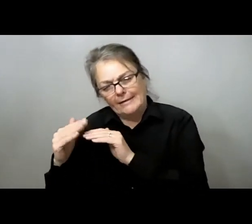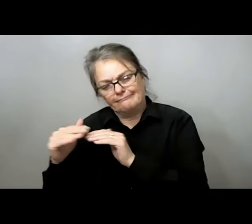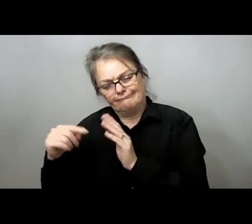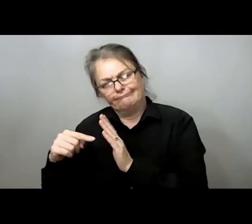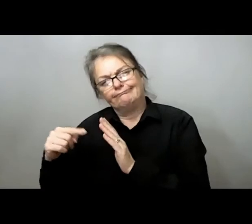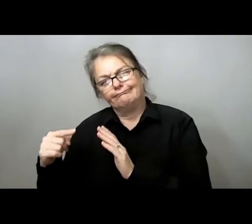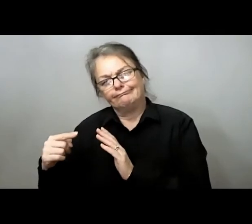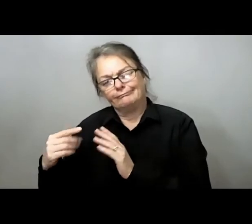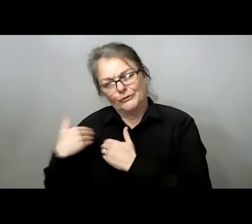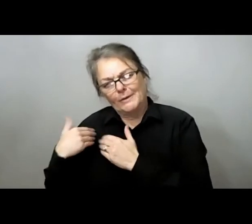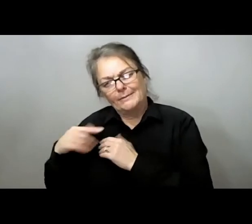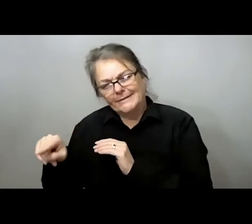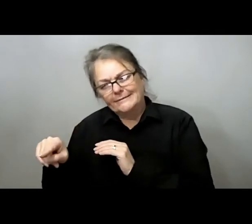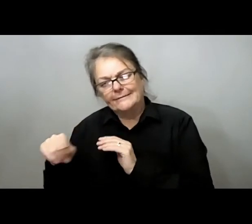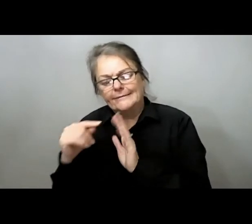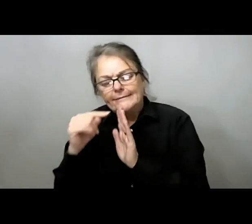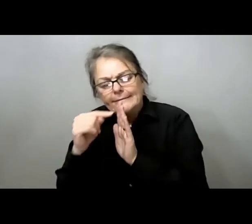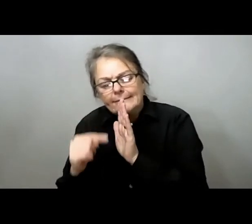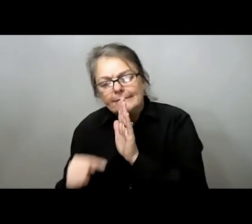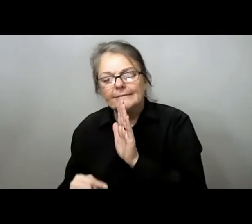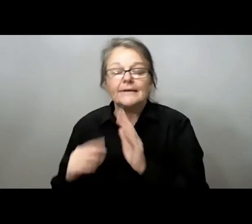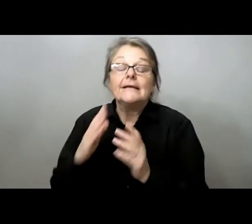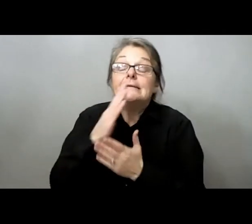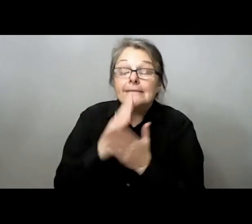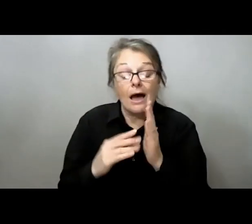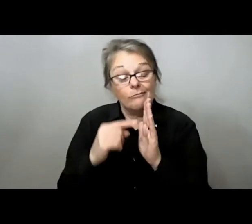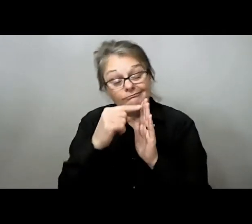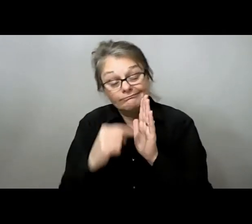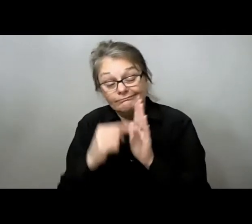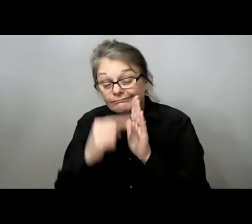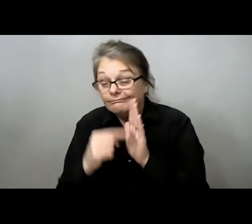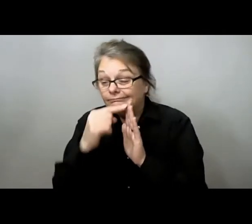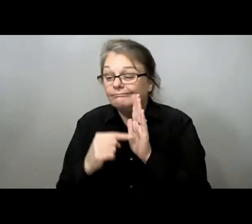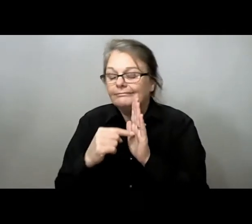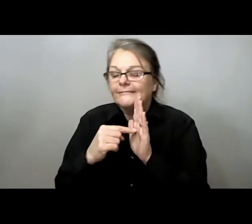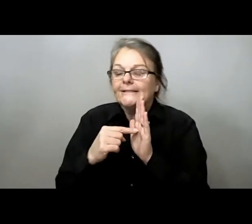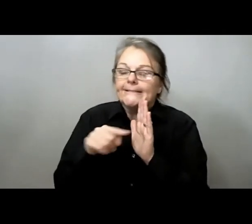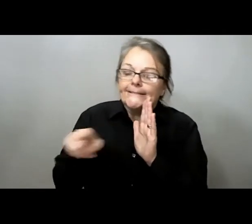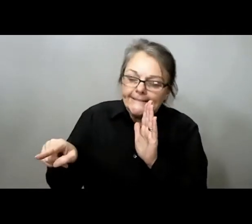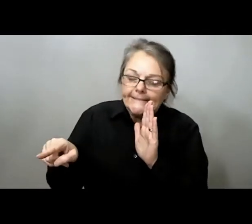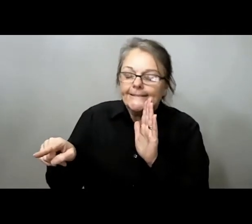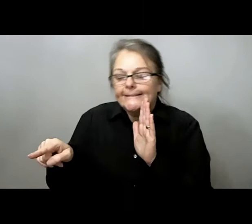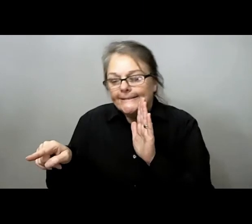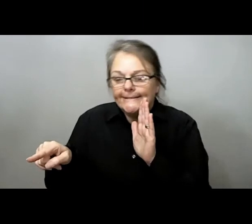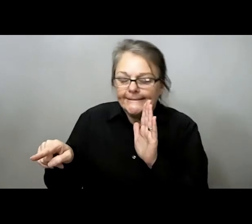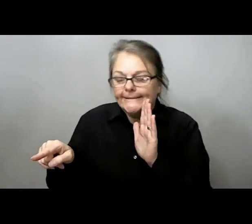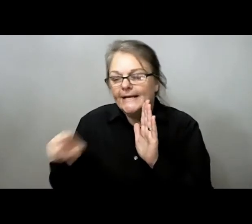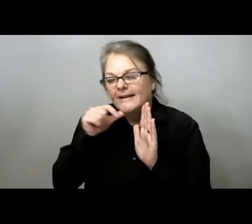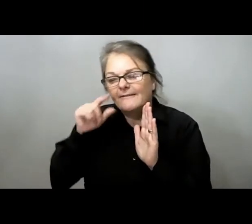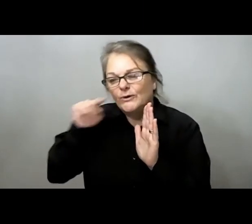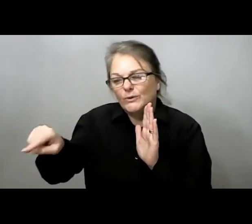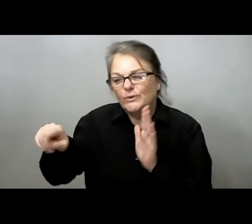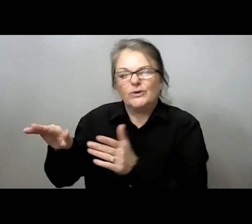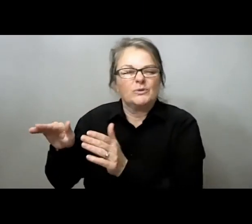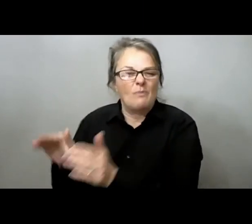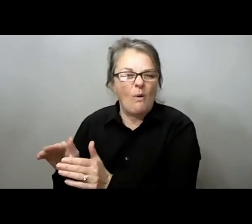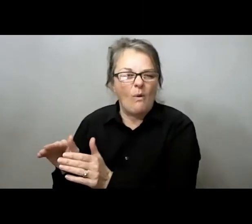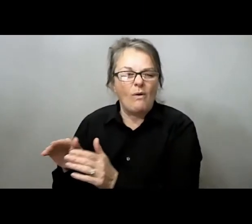BUT SOME OF THE ACCESSIBILITY STANDARDS AND THEIR REQUIREMENTS WILL ONLY APPLY TO LARGER